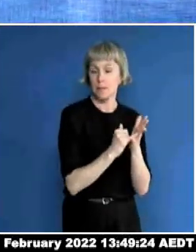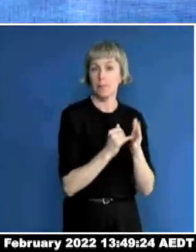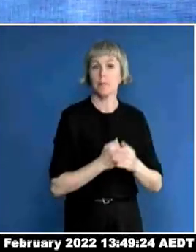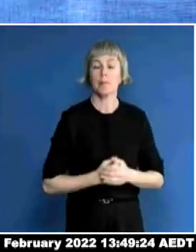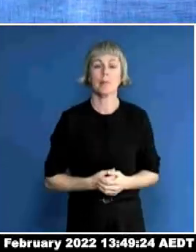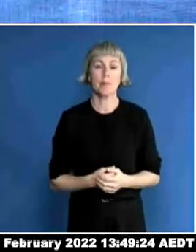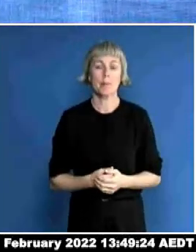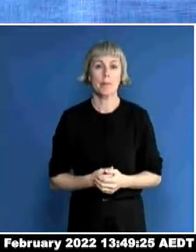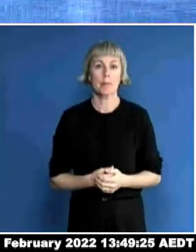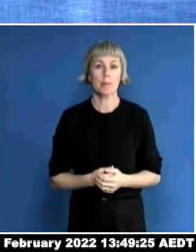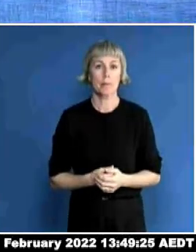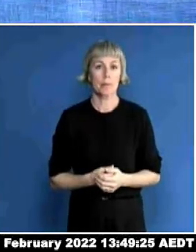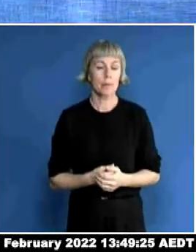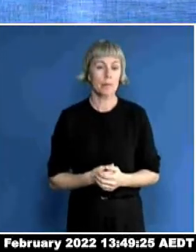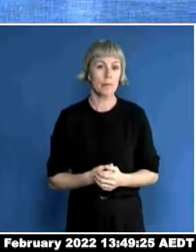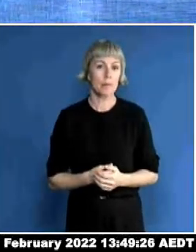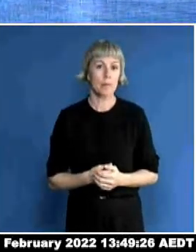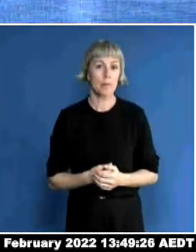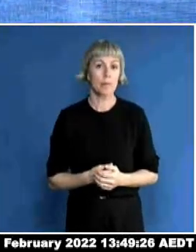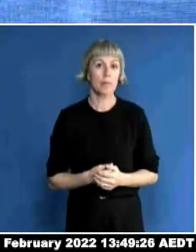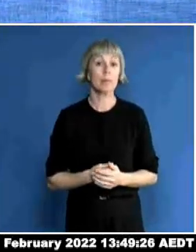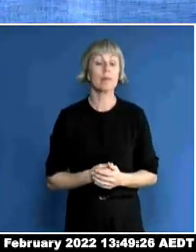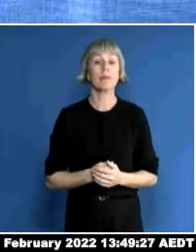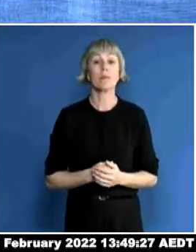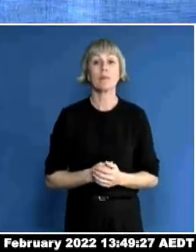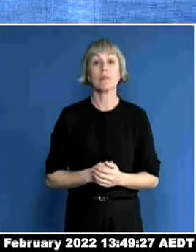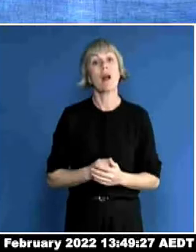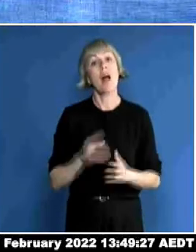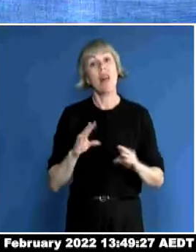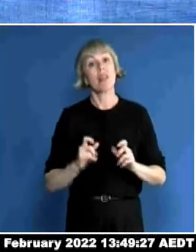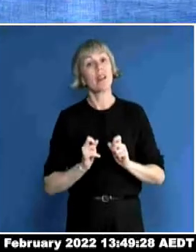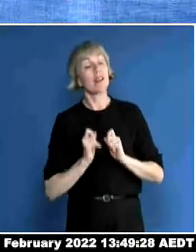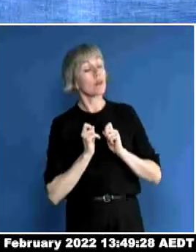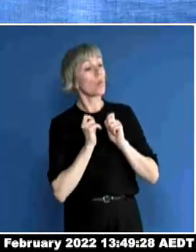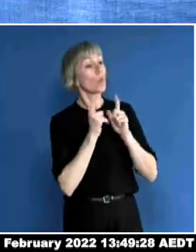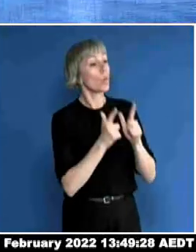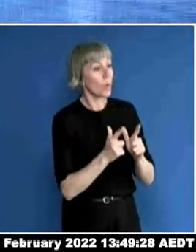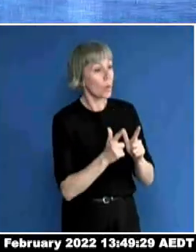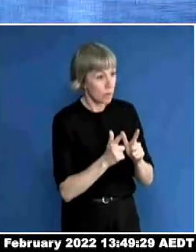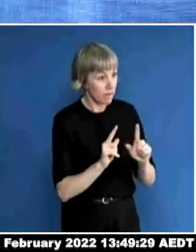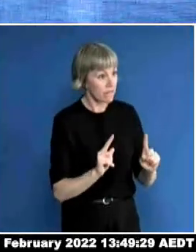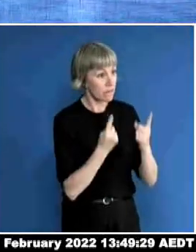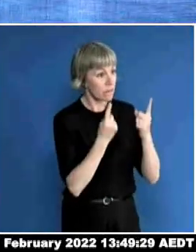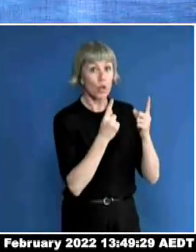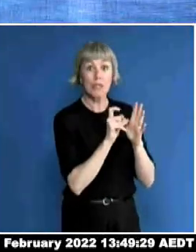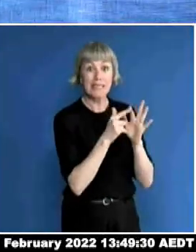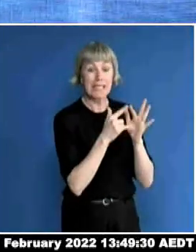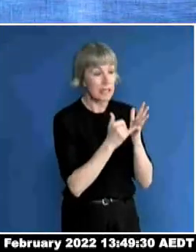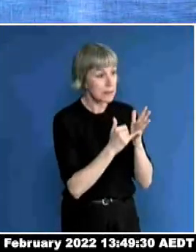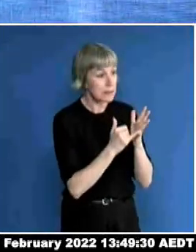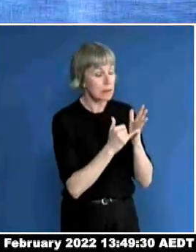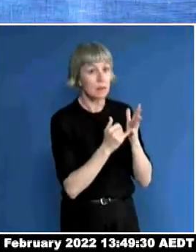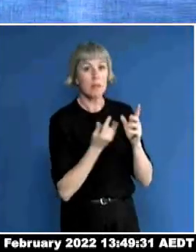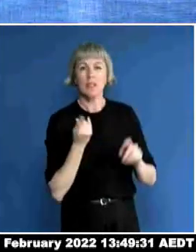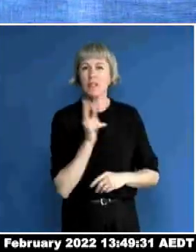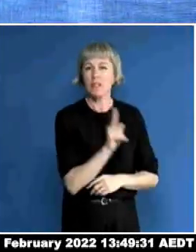you went to see one DES provider. You kept going back and they told you that you would get a job and it never eventuated,